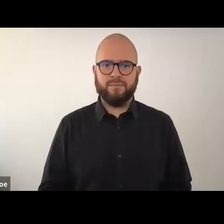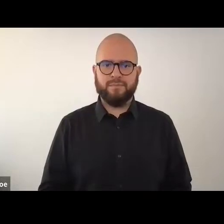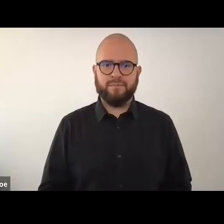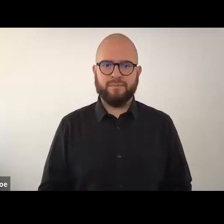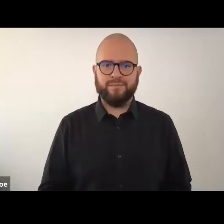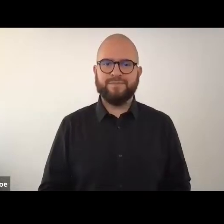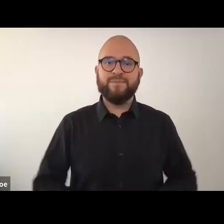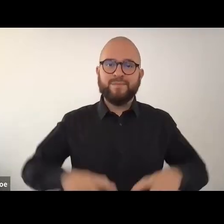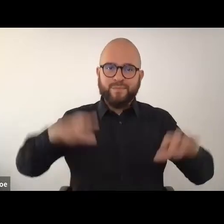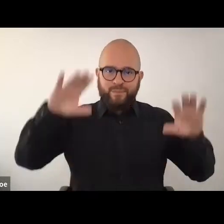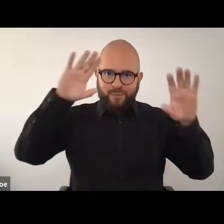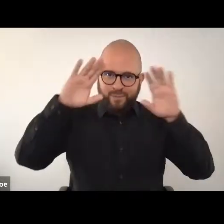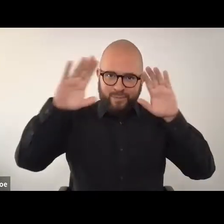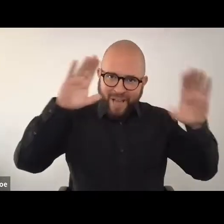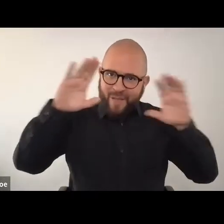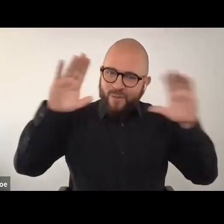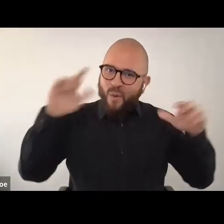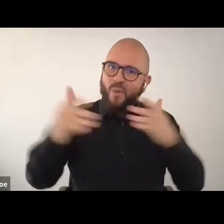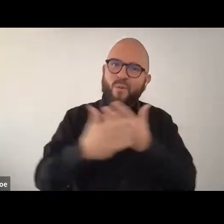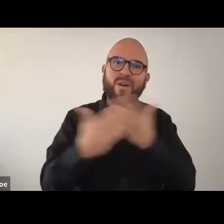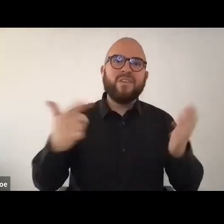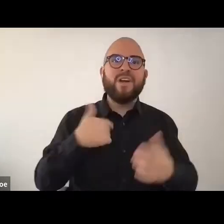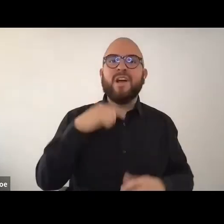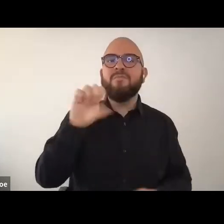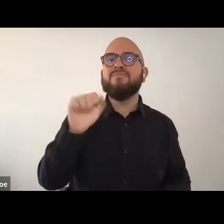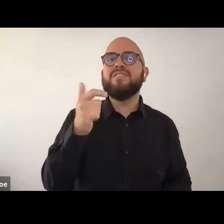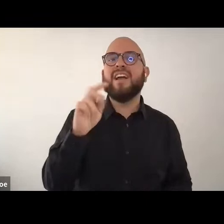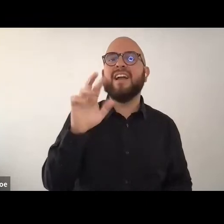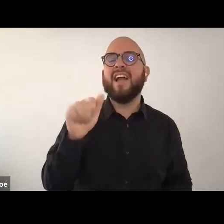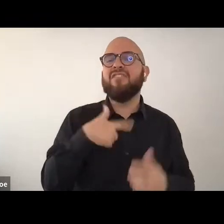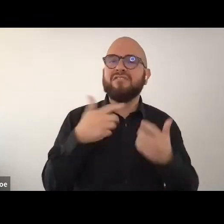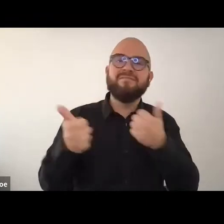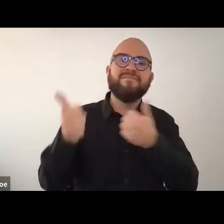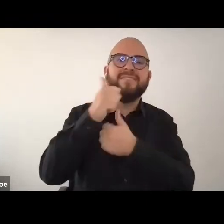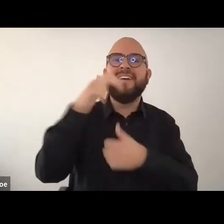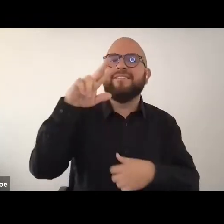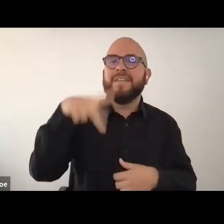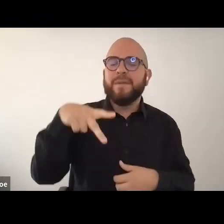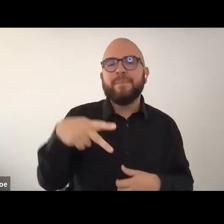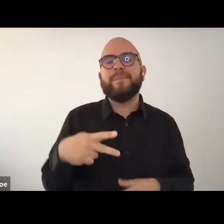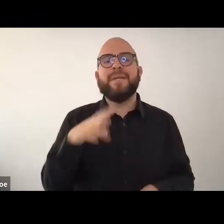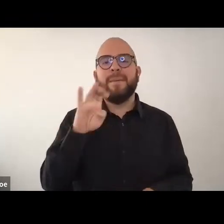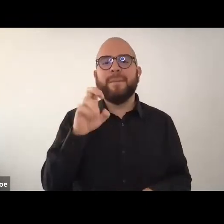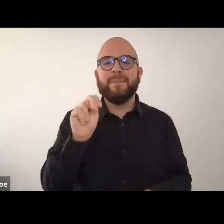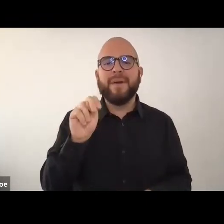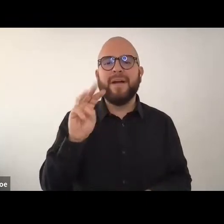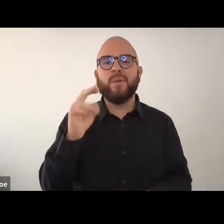Hello, everyone, I am SAG-AFTRA Executive Vice President Ben Whitehair. And welcome to the second installment